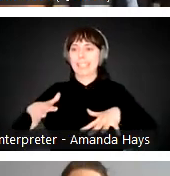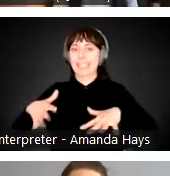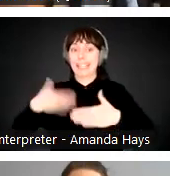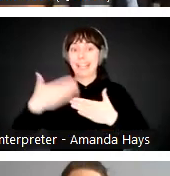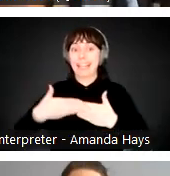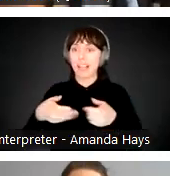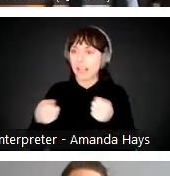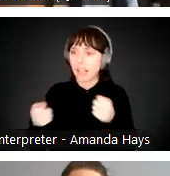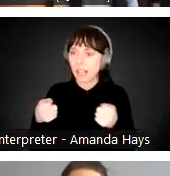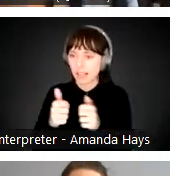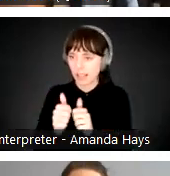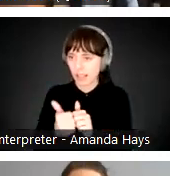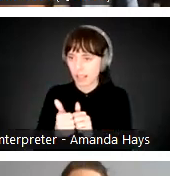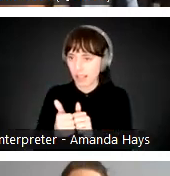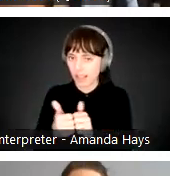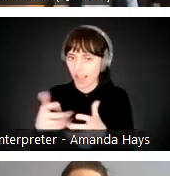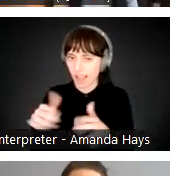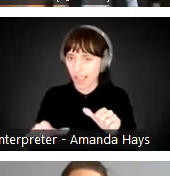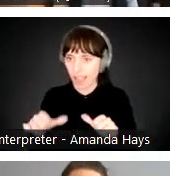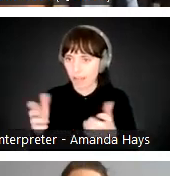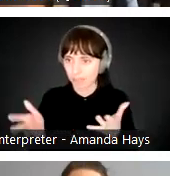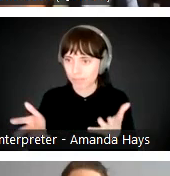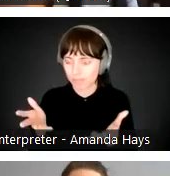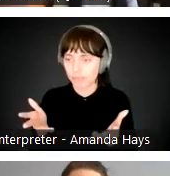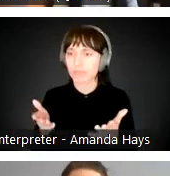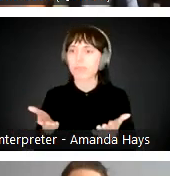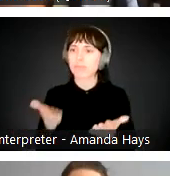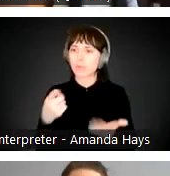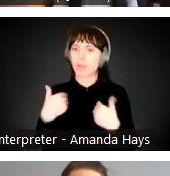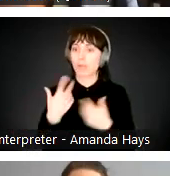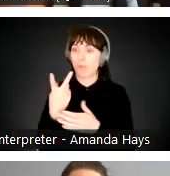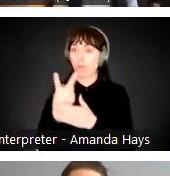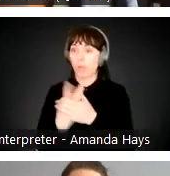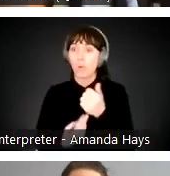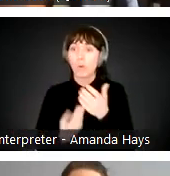And then it might, it might be that it, you might have both anxiety, as a result